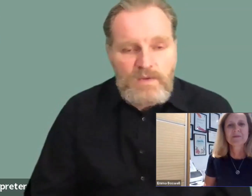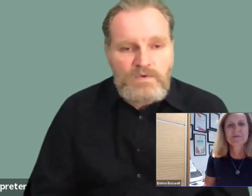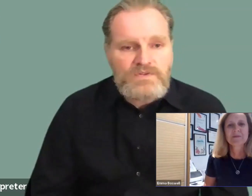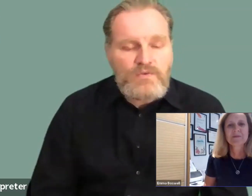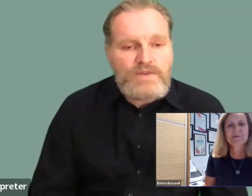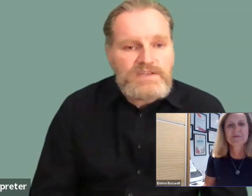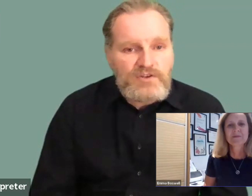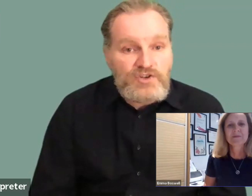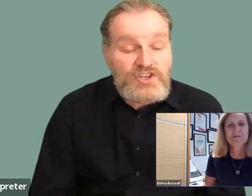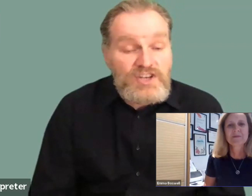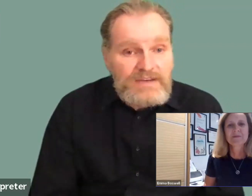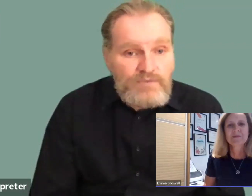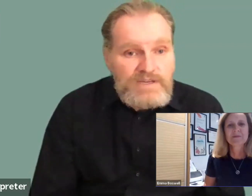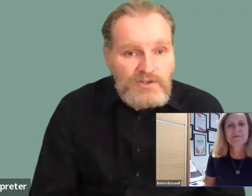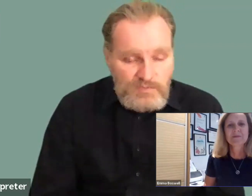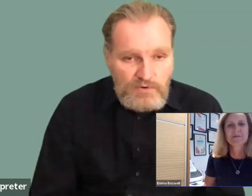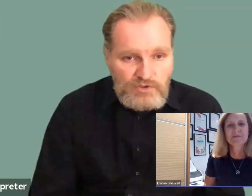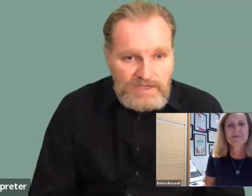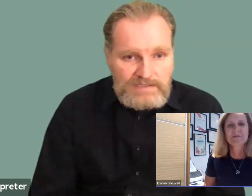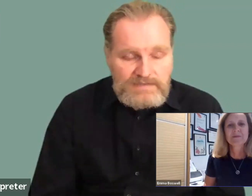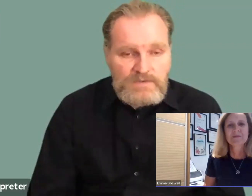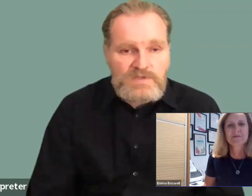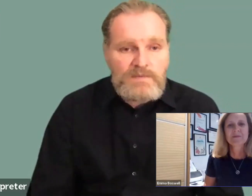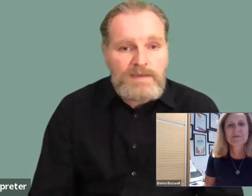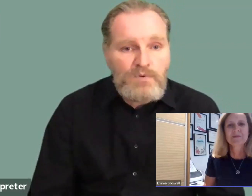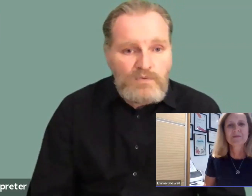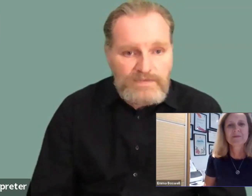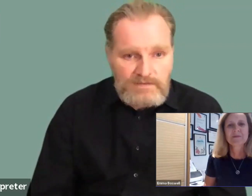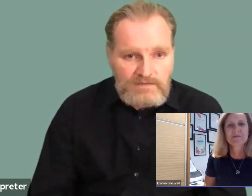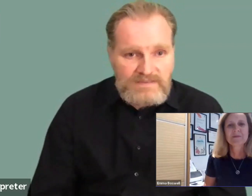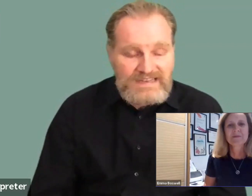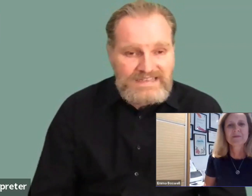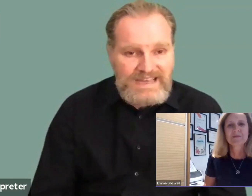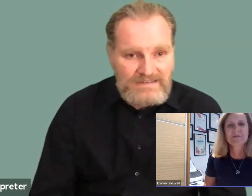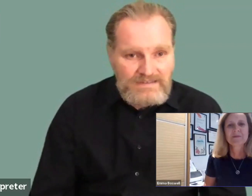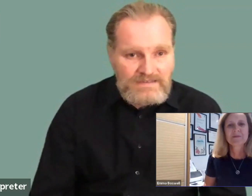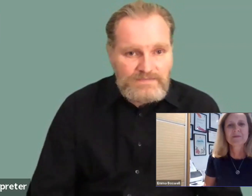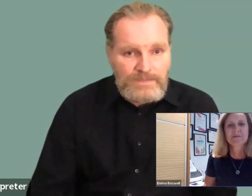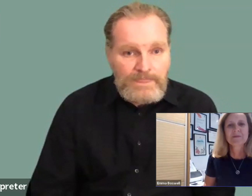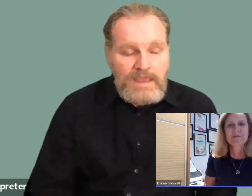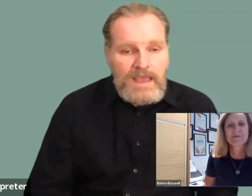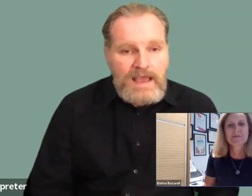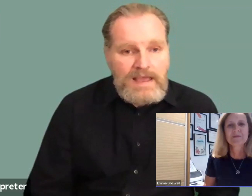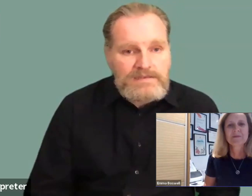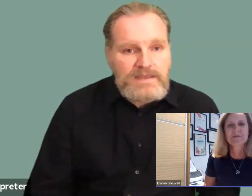there was research, a genetic research project, it was done by Moorfields and Sense. And they